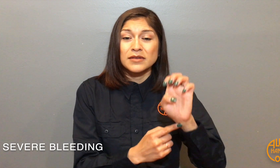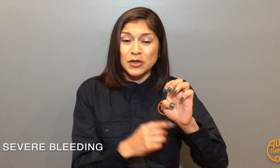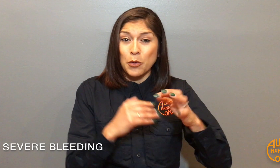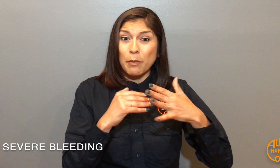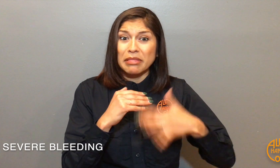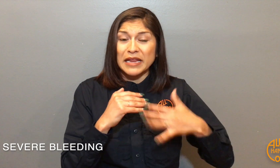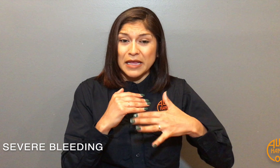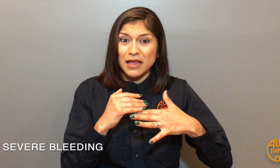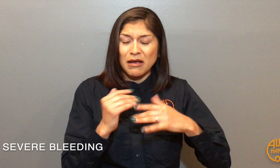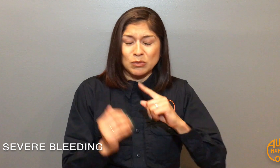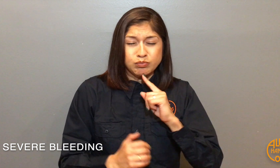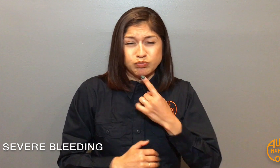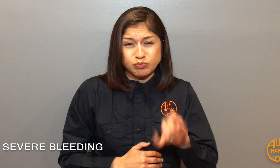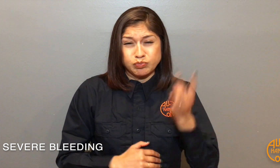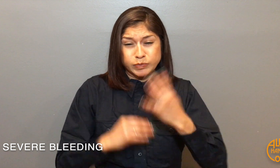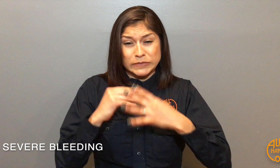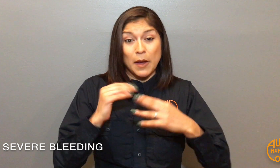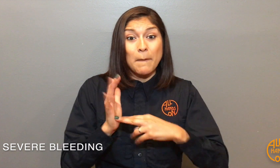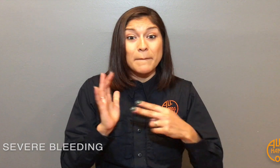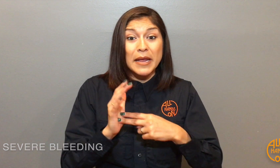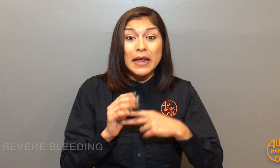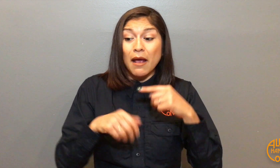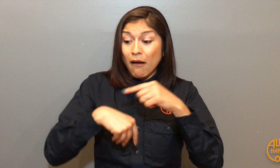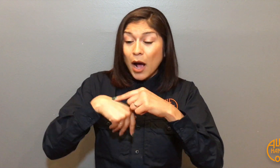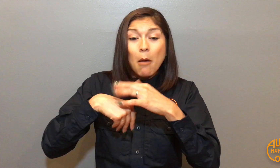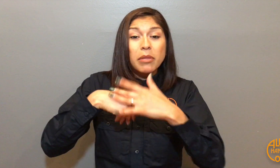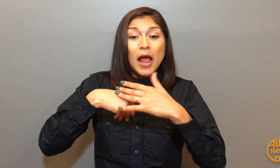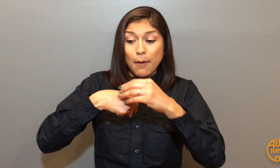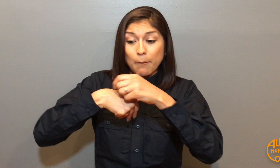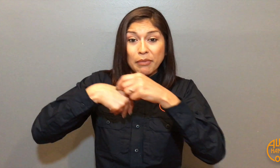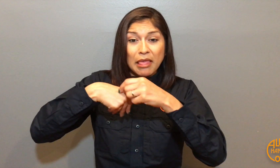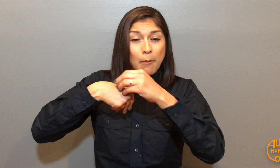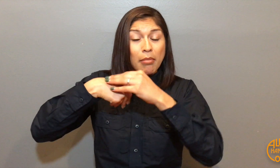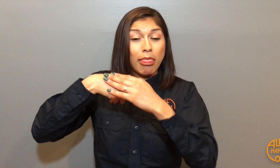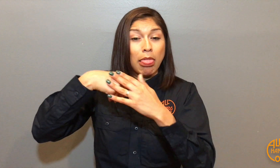if you have any kind of severe bleeding what that can look like is if you have a